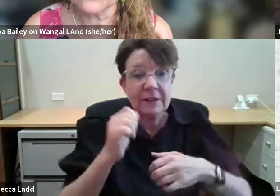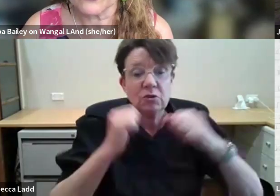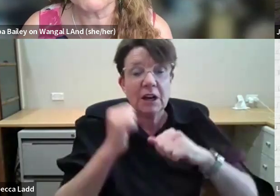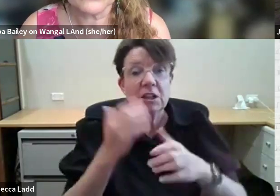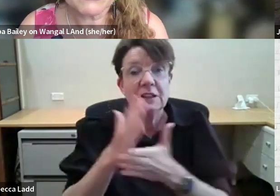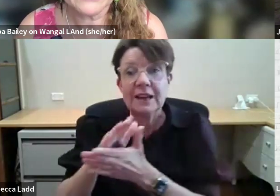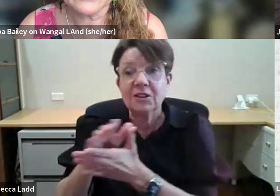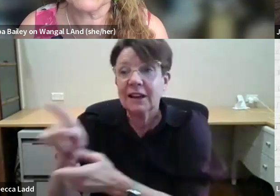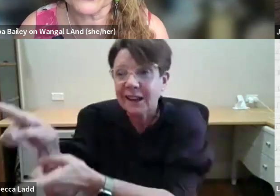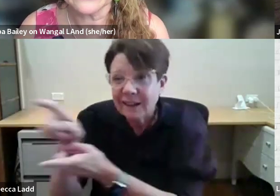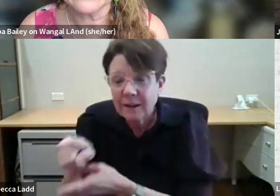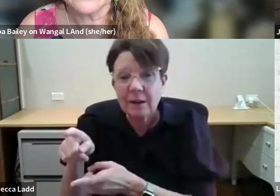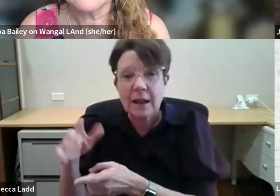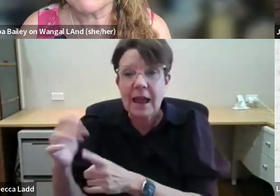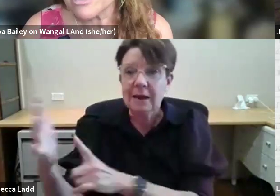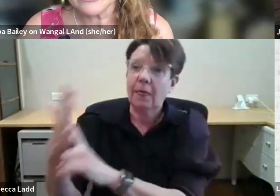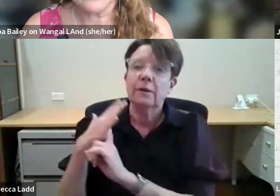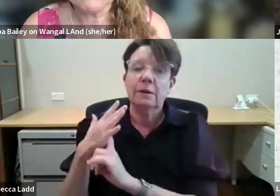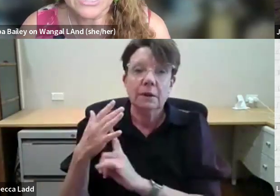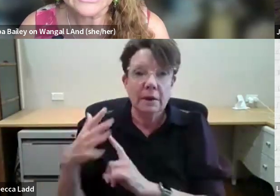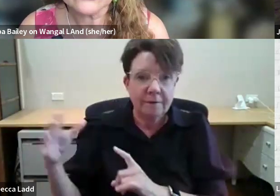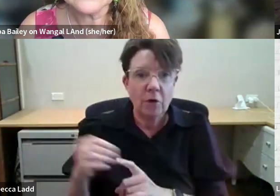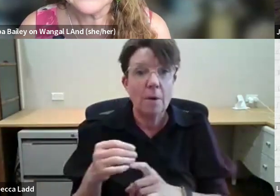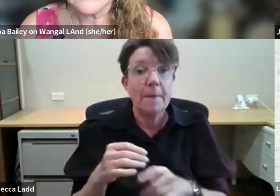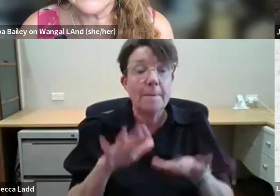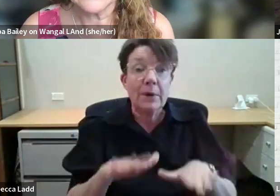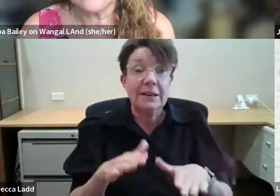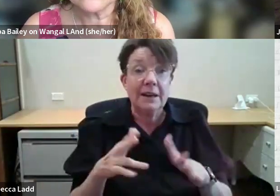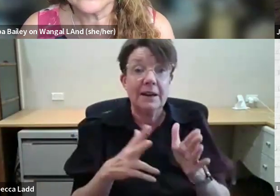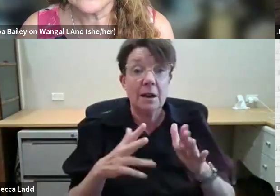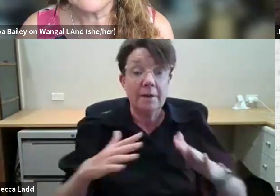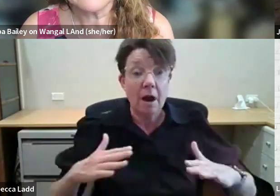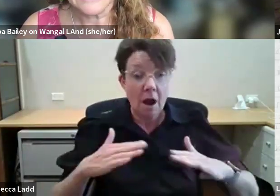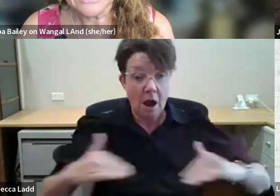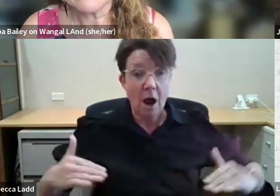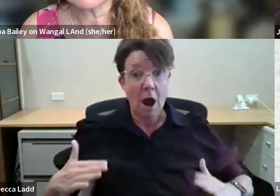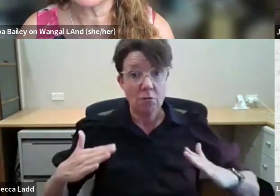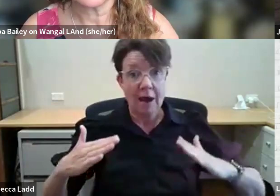hierarchical. And the arts, because of the role that culture plays in British and European culture, and that is